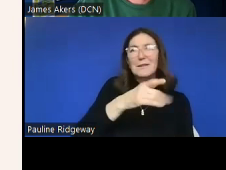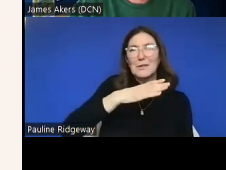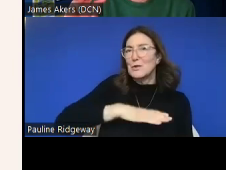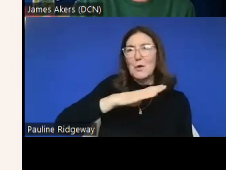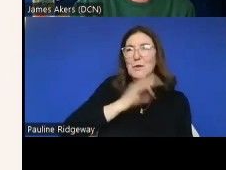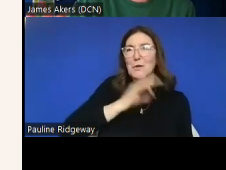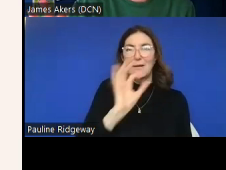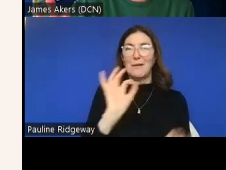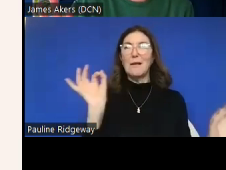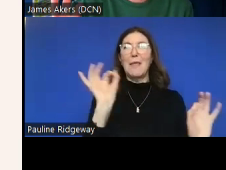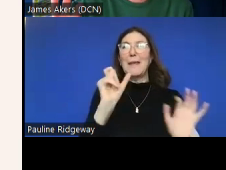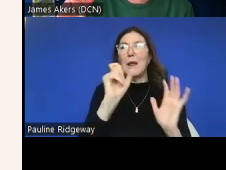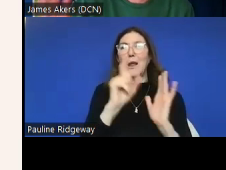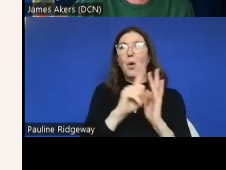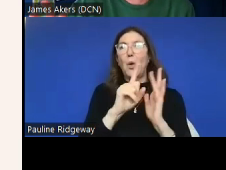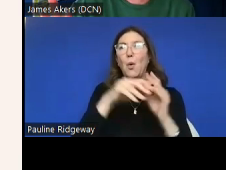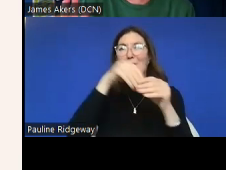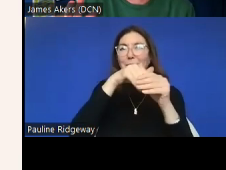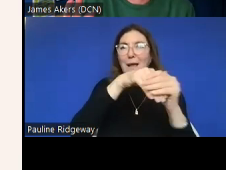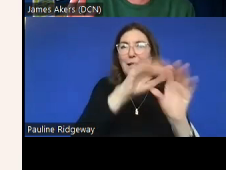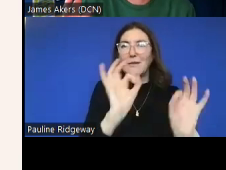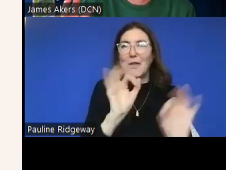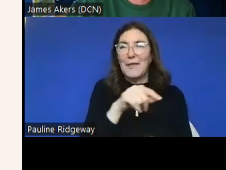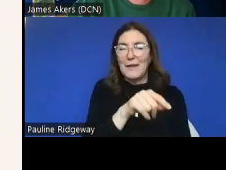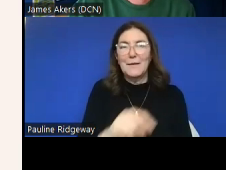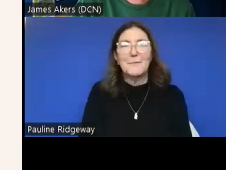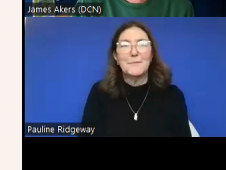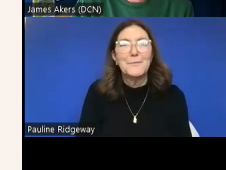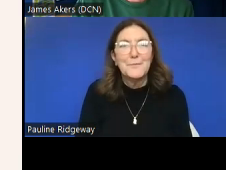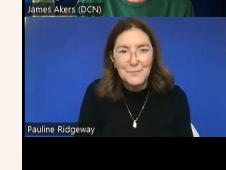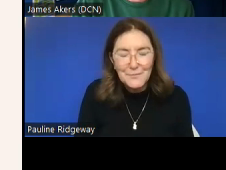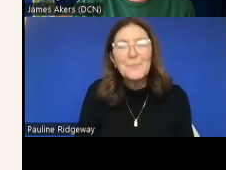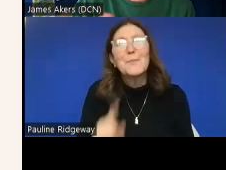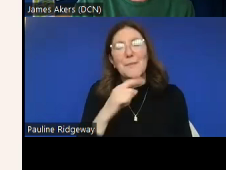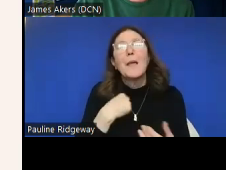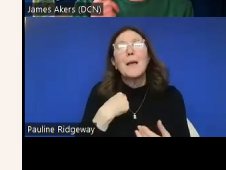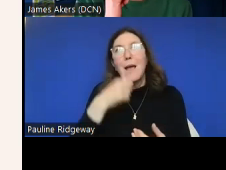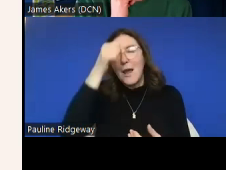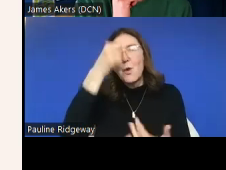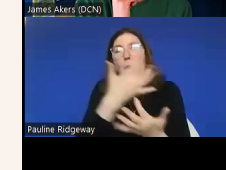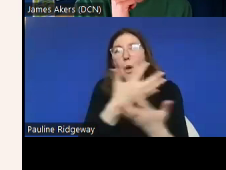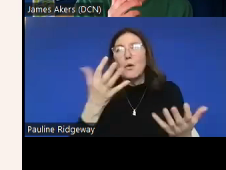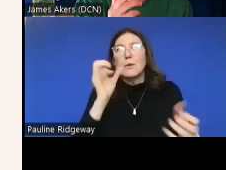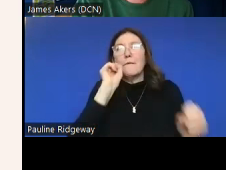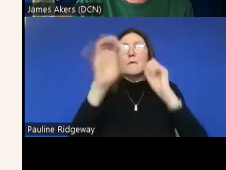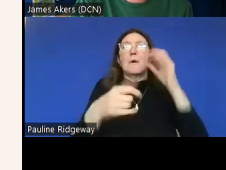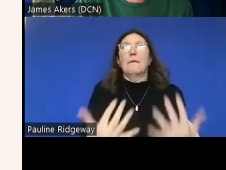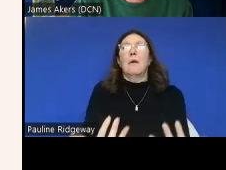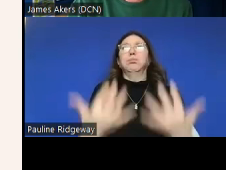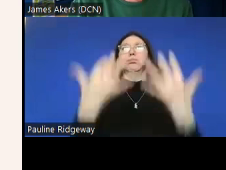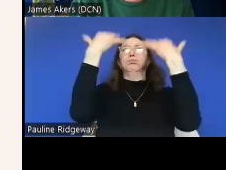We've gone through our three sections. I know there's a lot to take in for a start. We're now going to go into something that ruins our data.